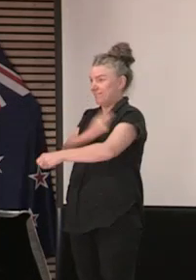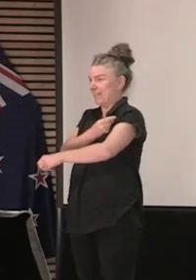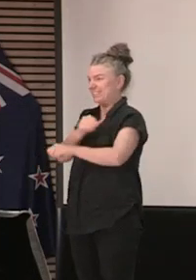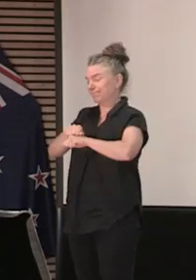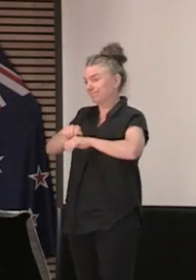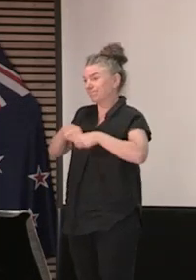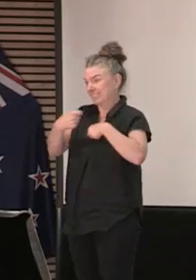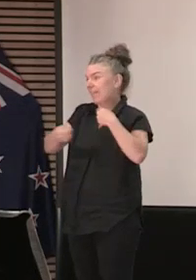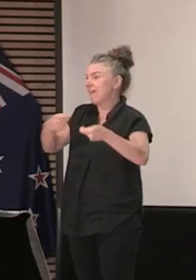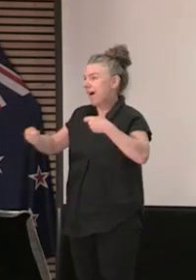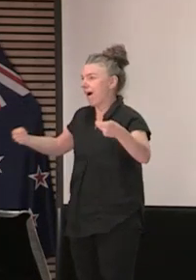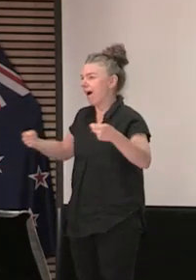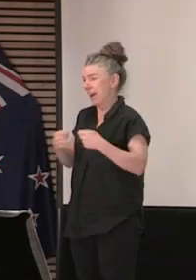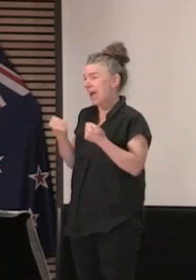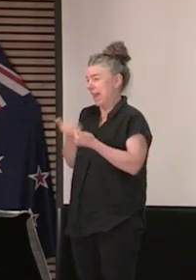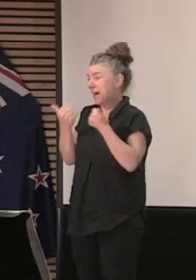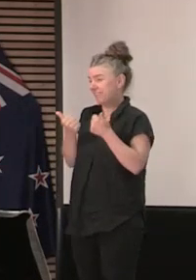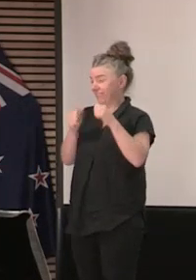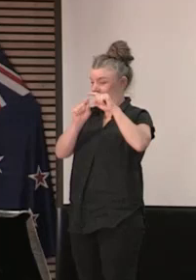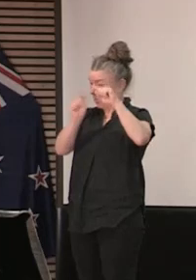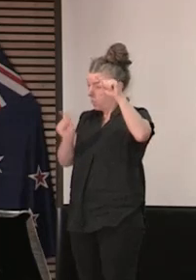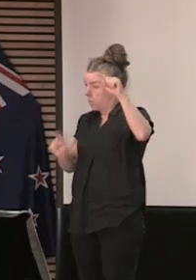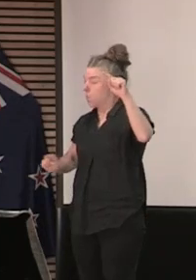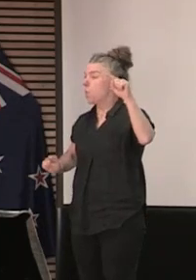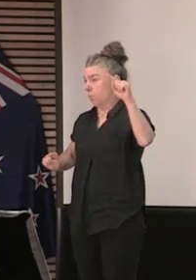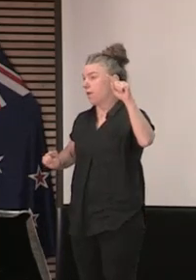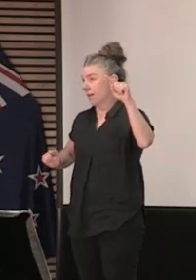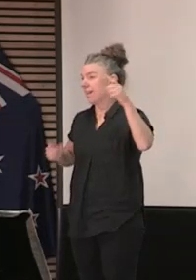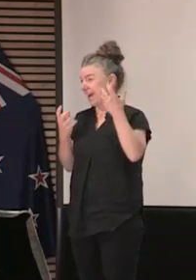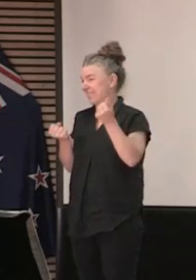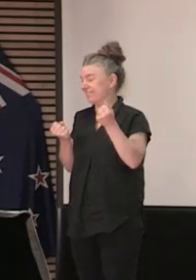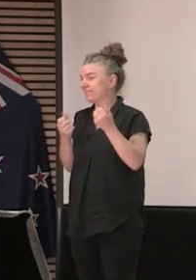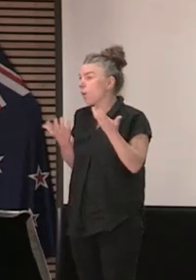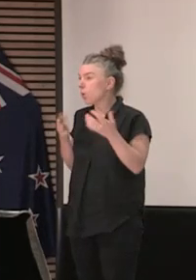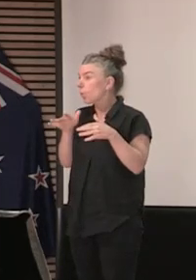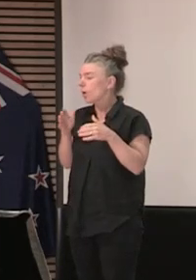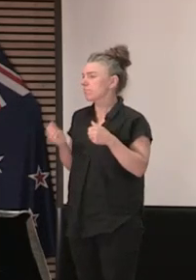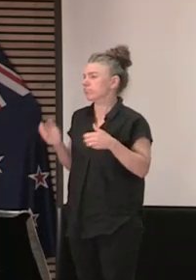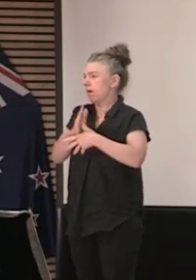I have looked at the. figures. We have sufficient. . vaccine for all our priority. groups, and I encourage those.